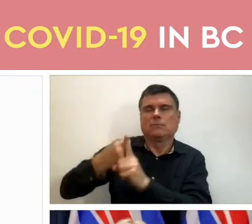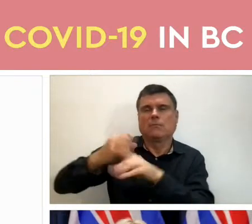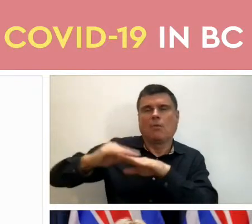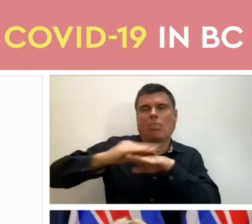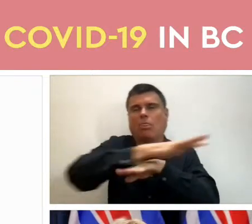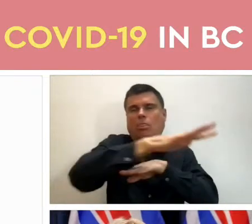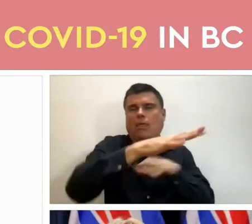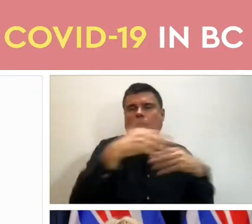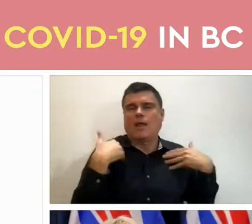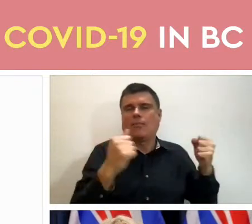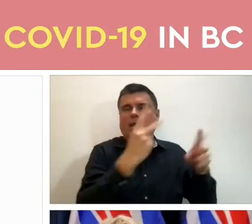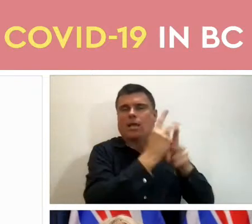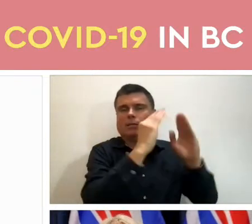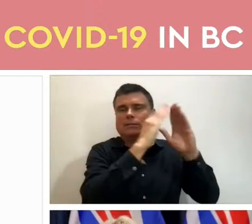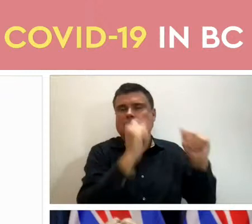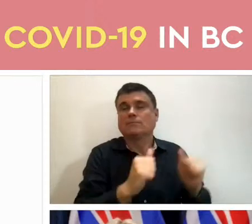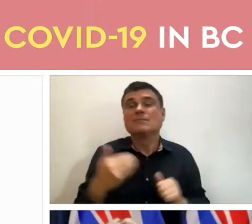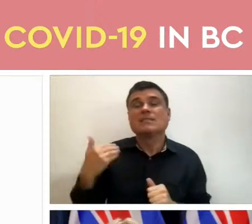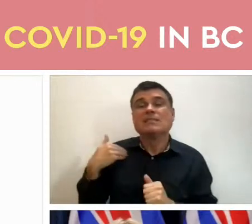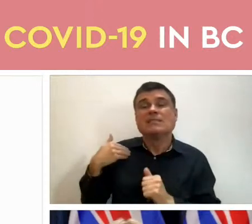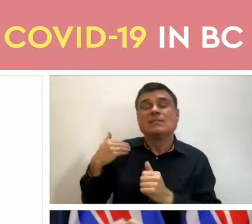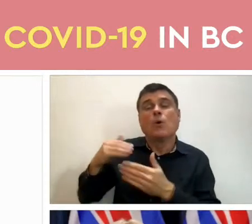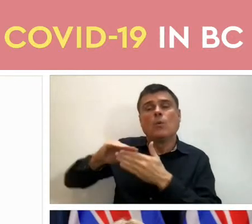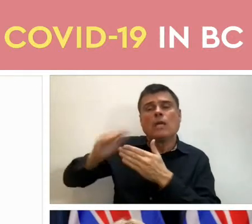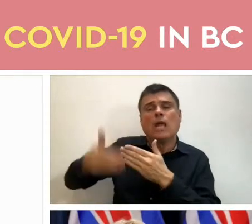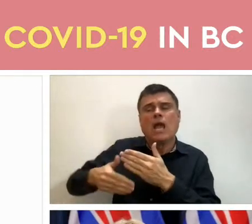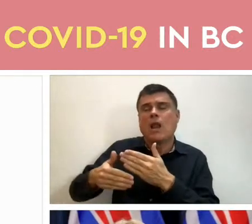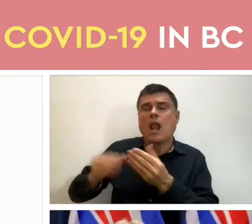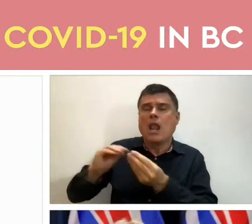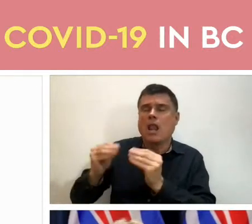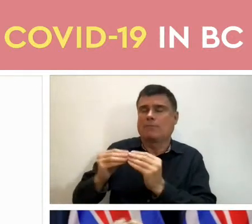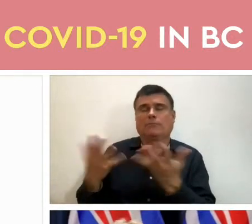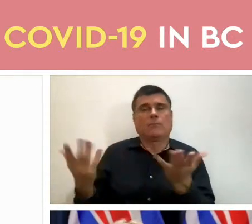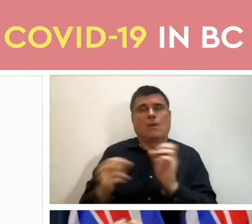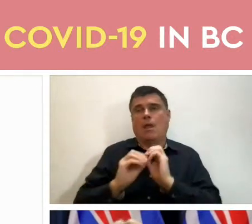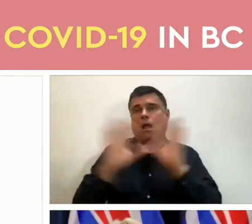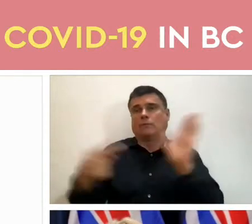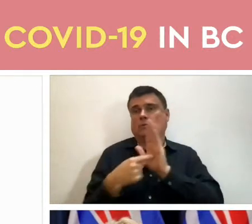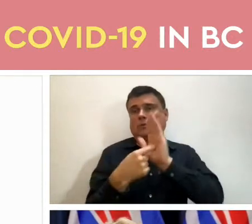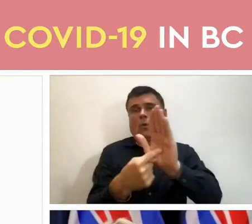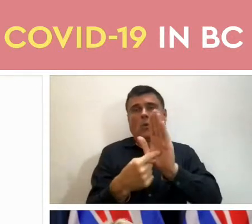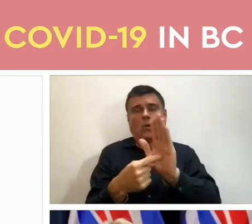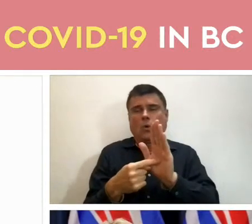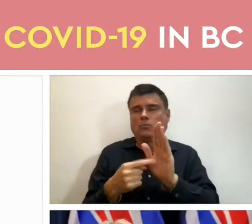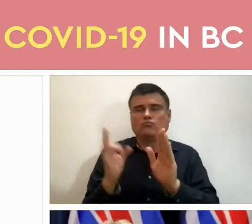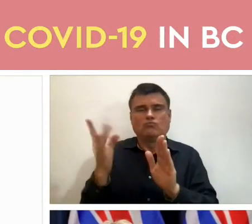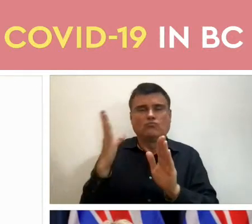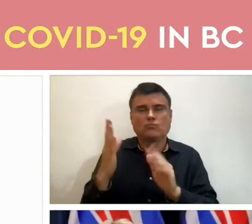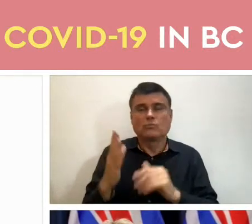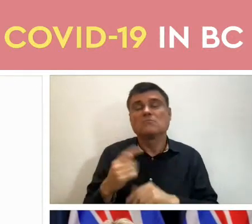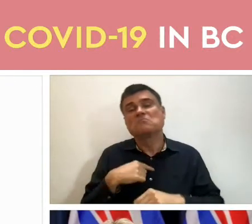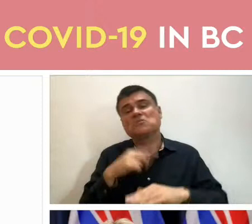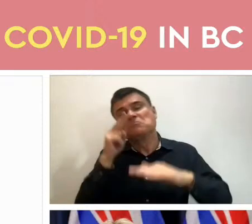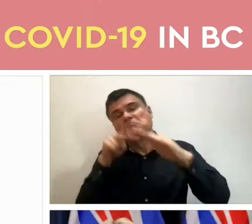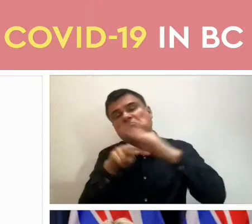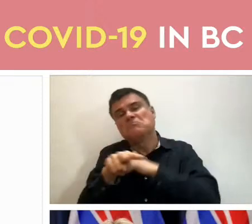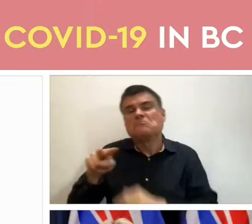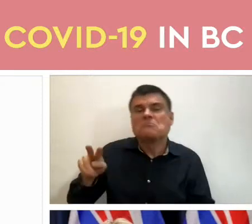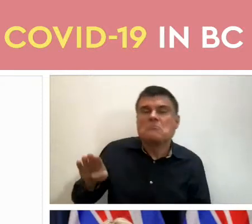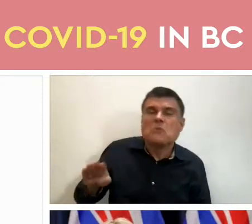become clear that our best case scenario about how Omicron might